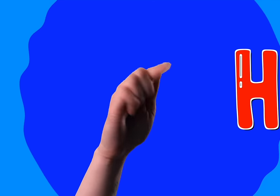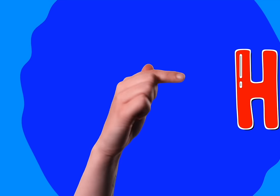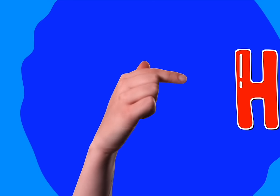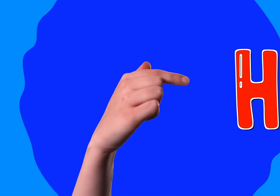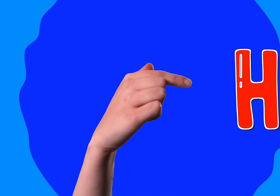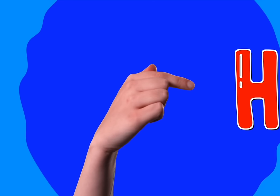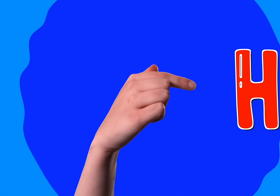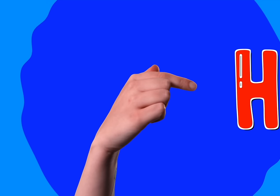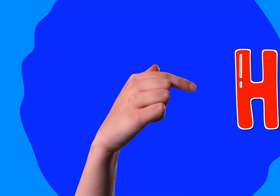H.